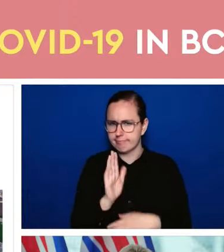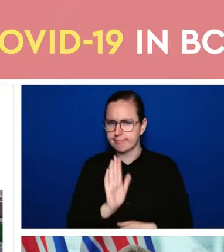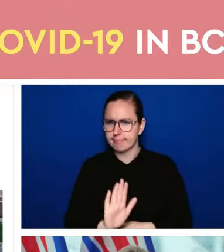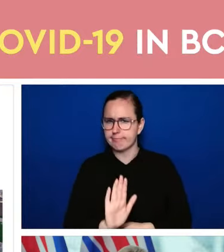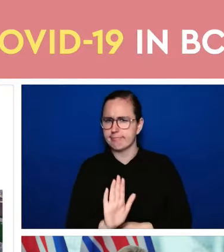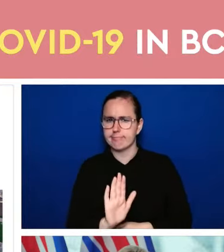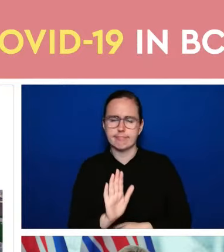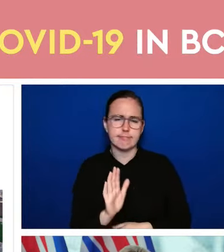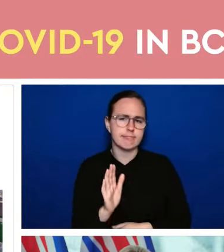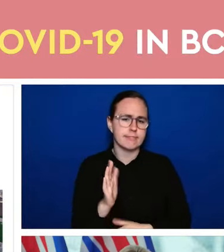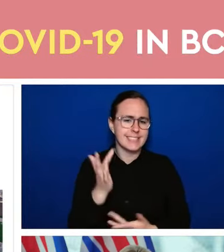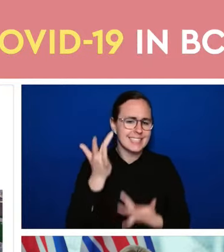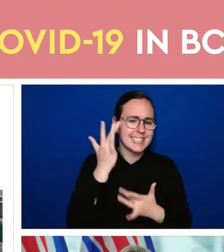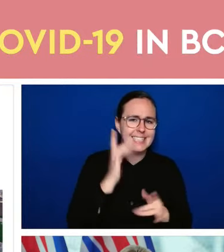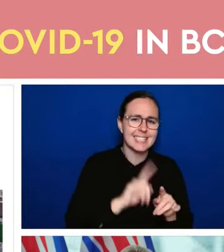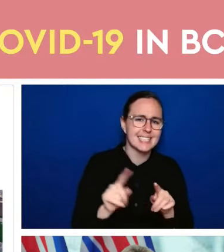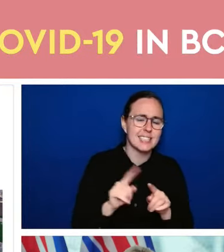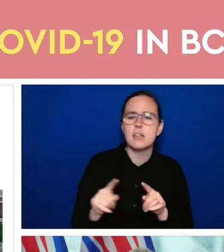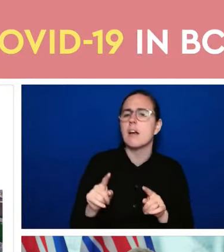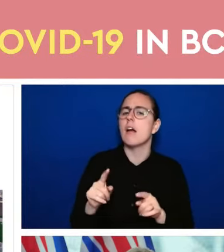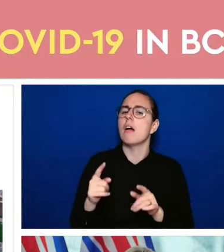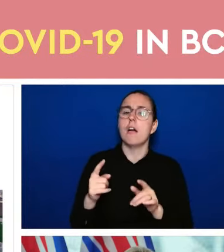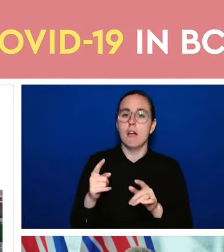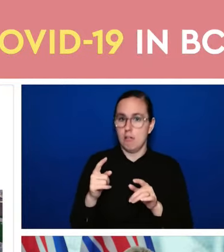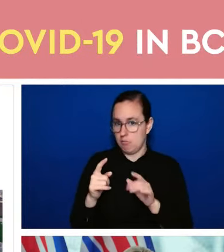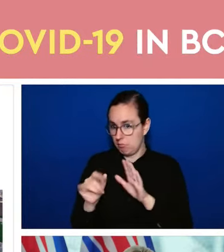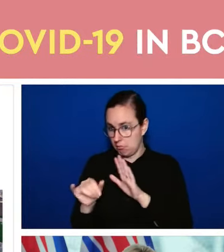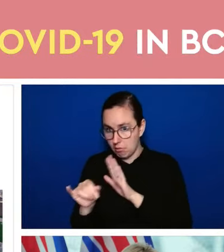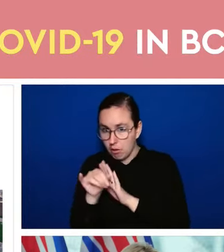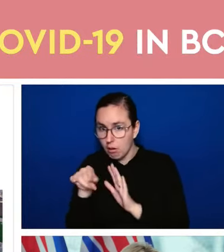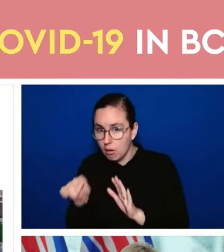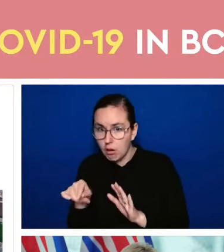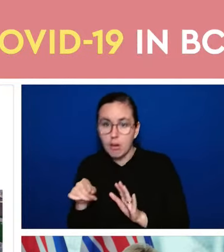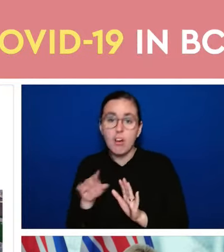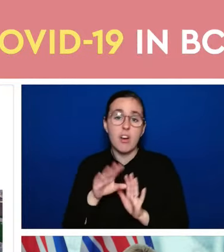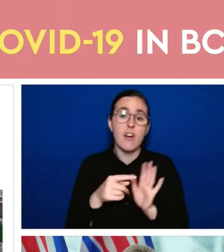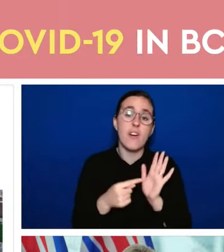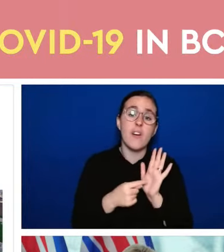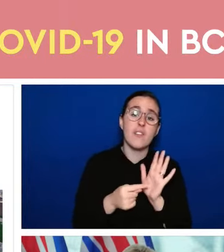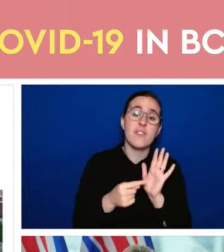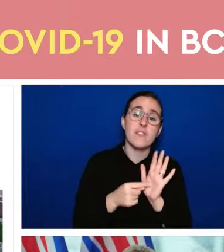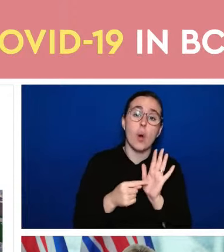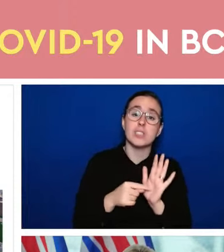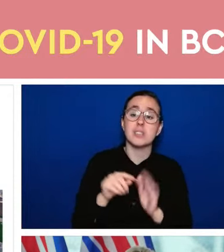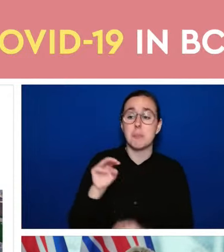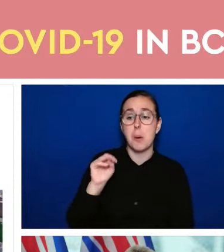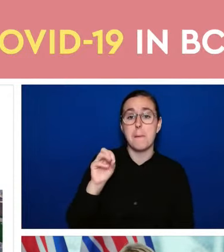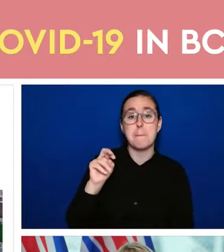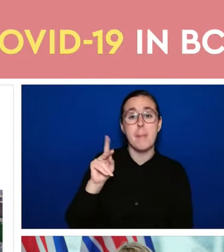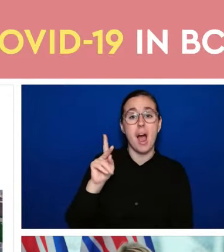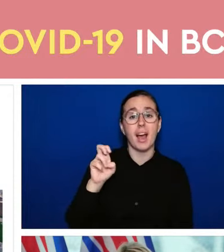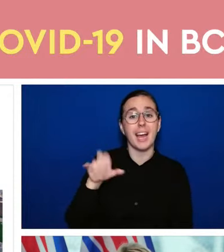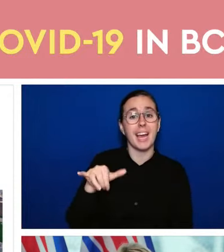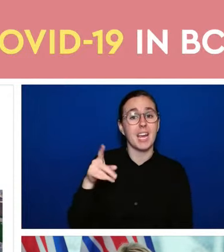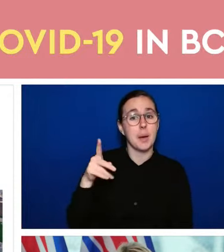for example in and certain parts of the province but right now the most important thing that we've been using it for is